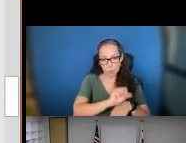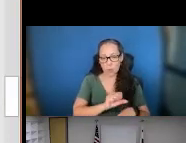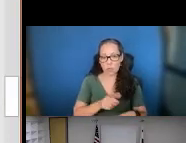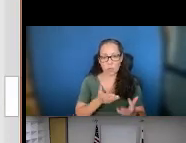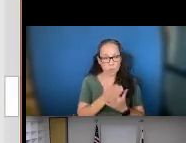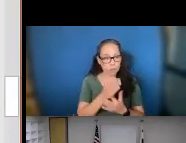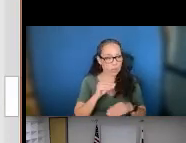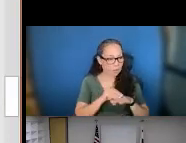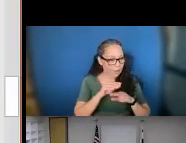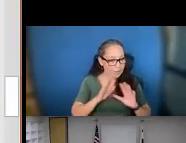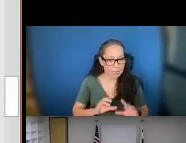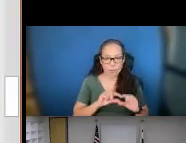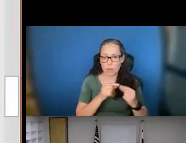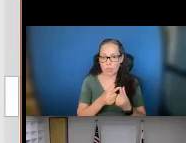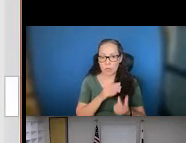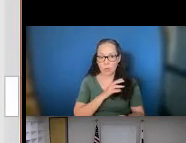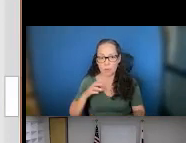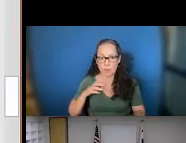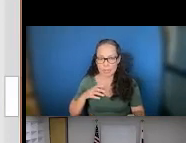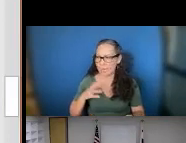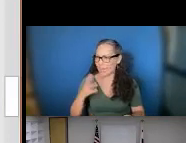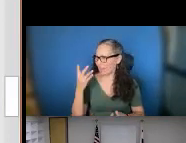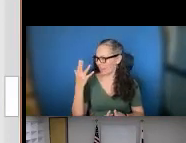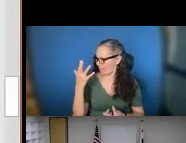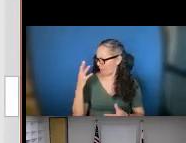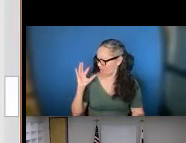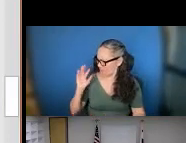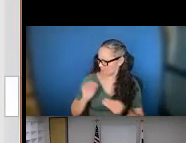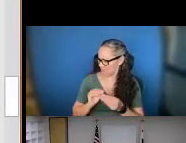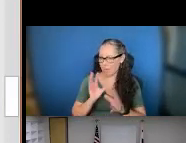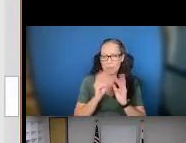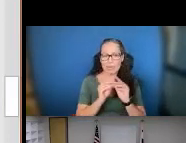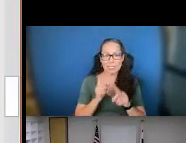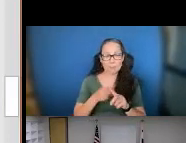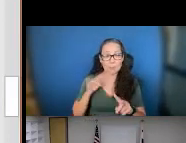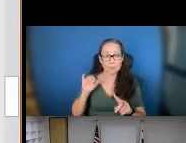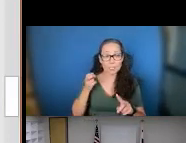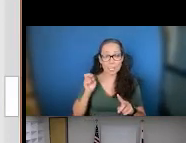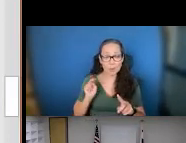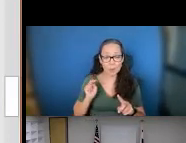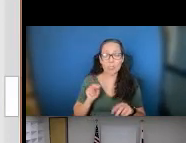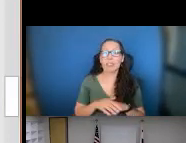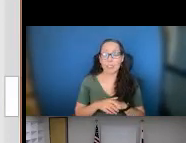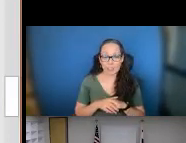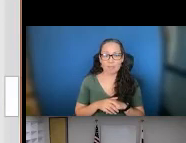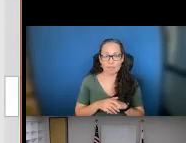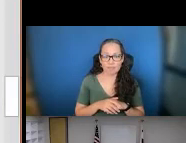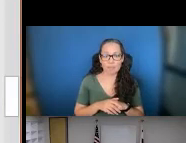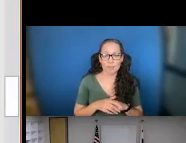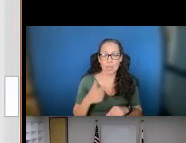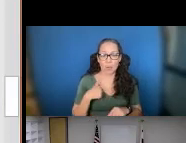series of five meetings um since January we've also um were have been able to obtain the input